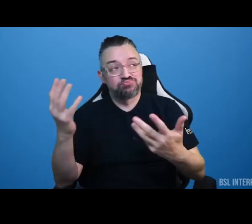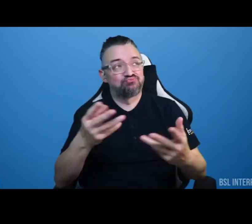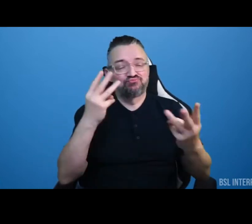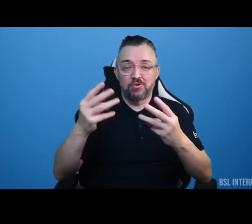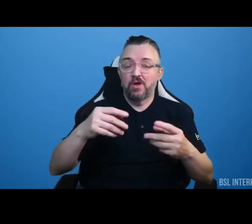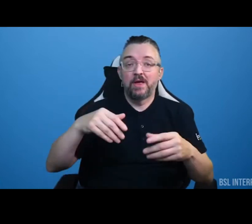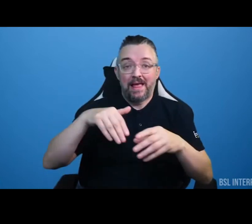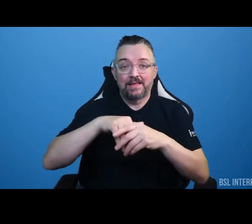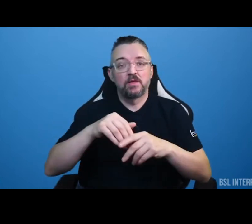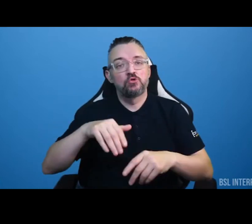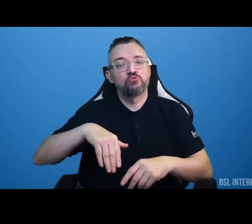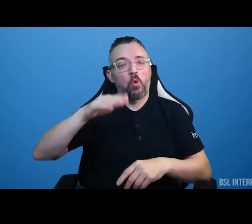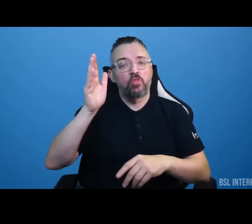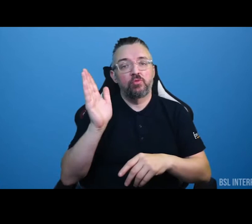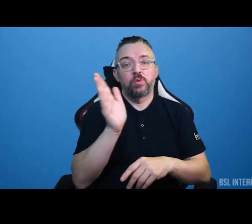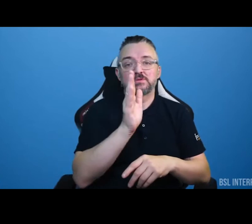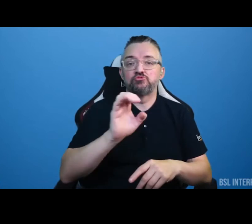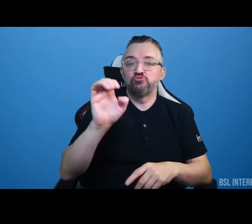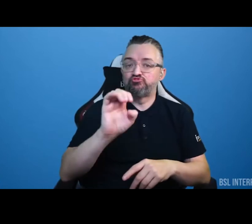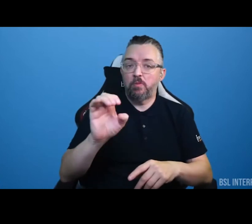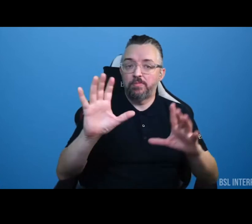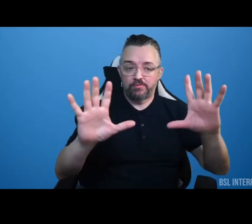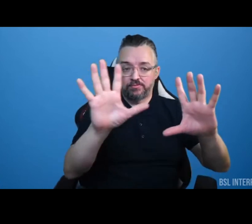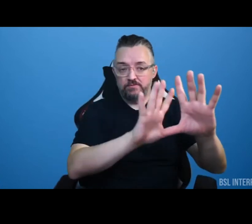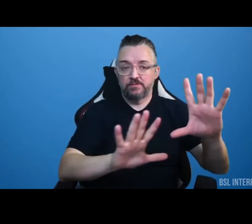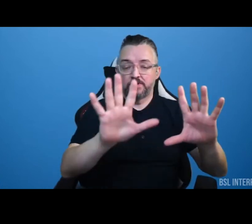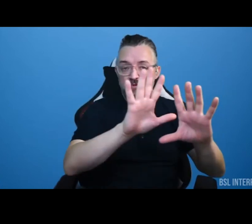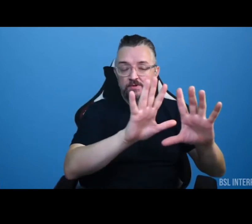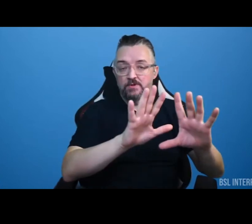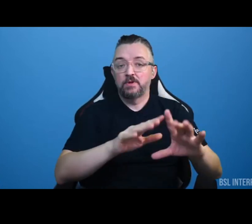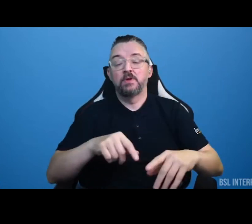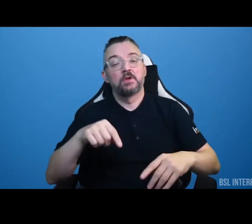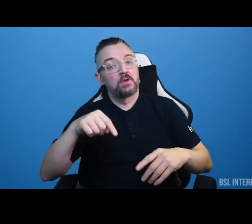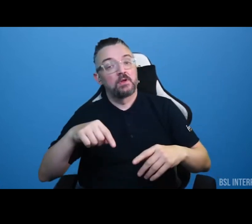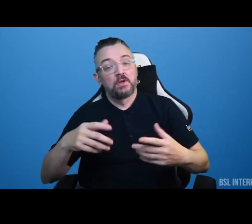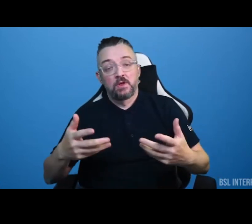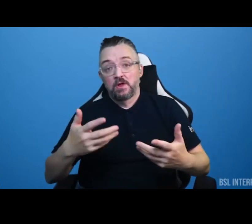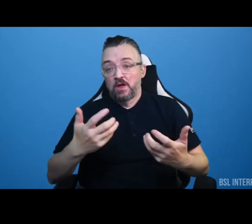And how creativity can help guide us through that difficulty,